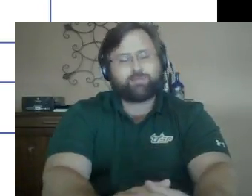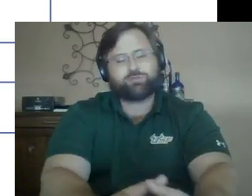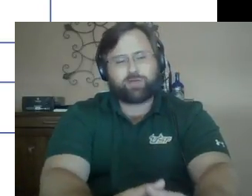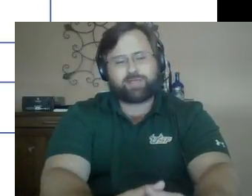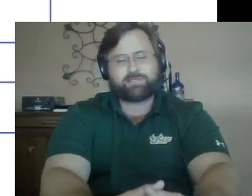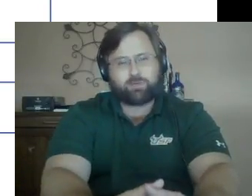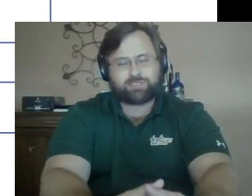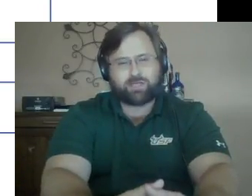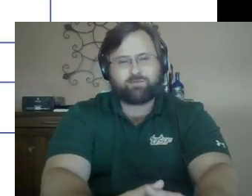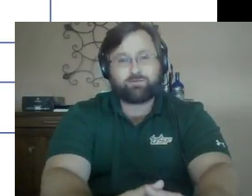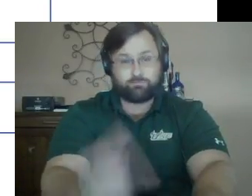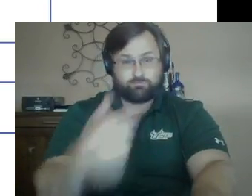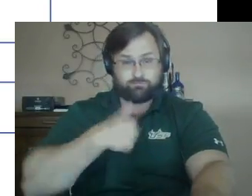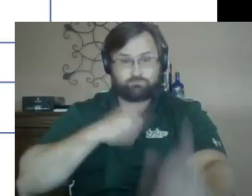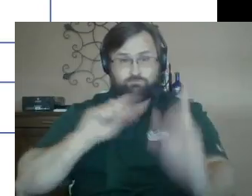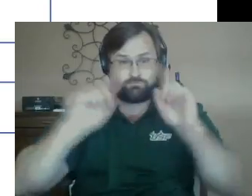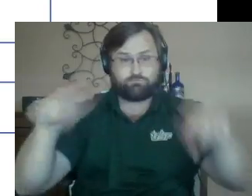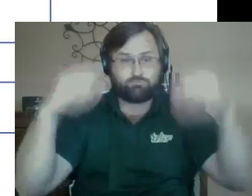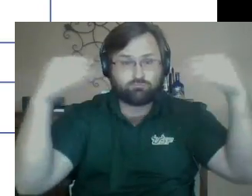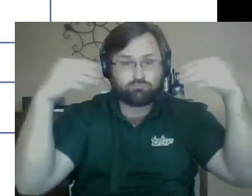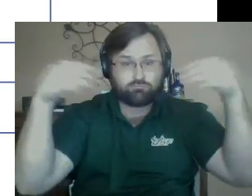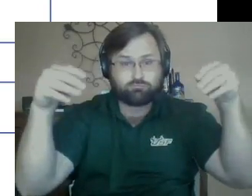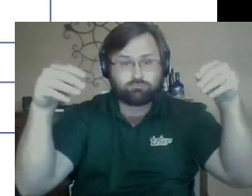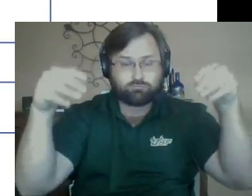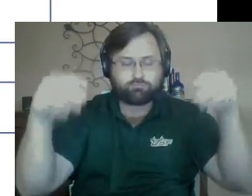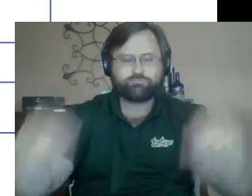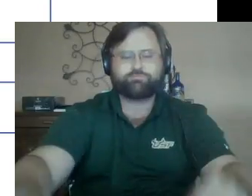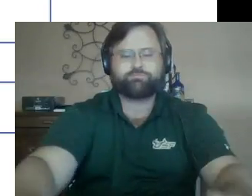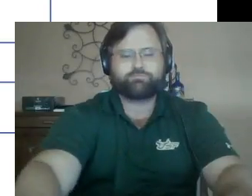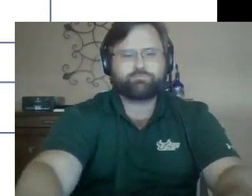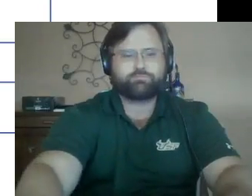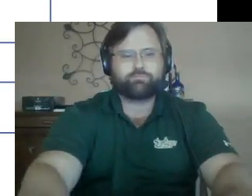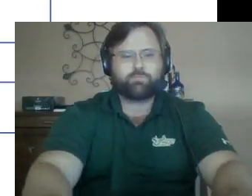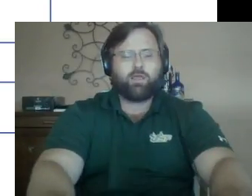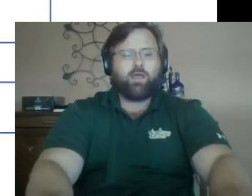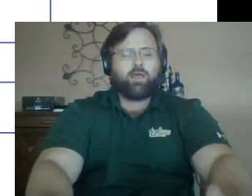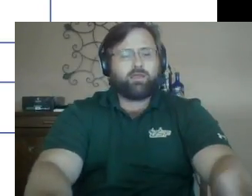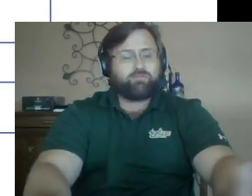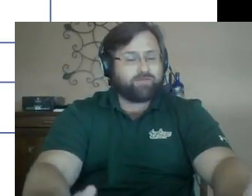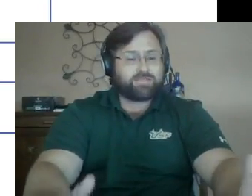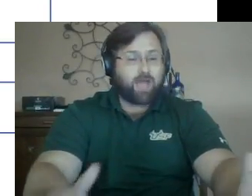person you're asking the question of if you have a